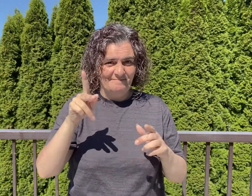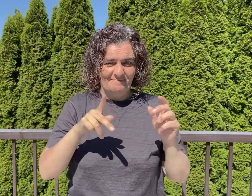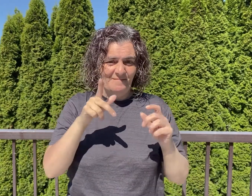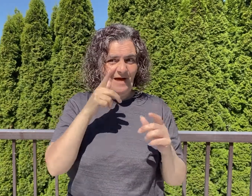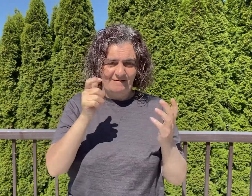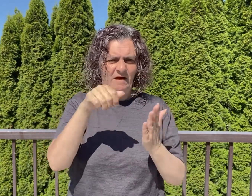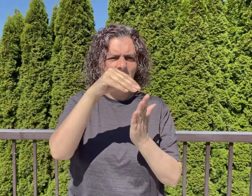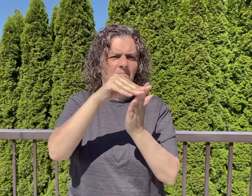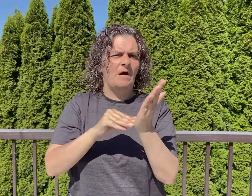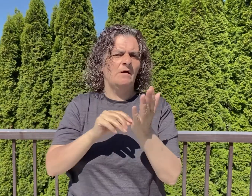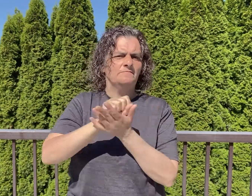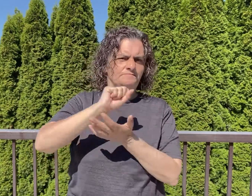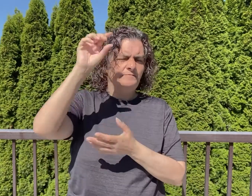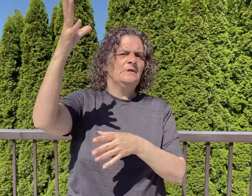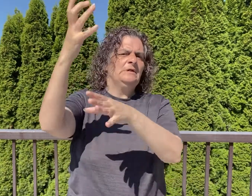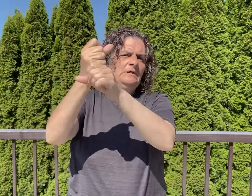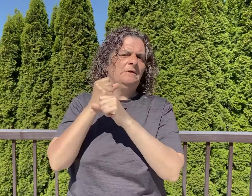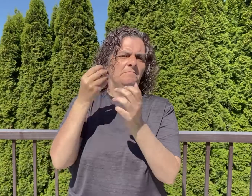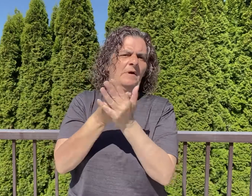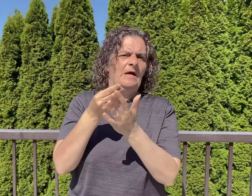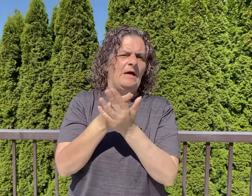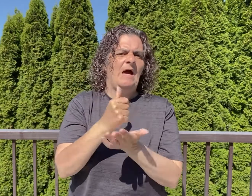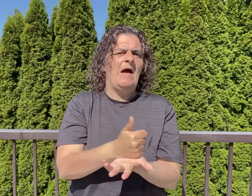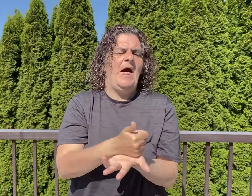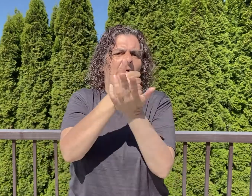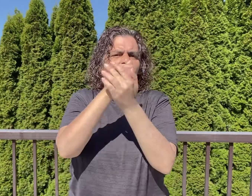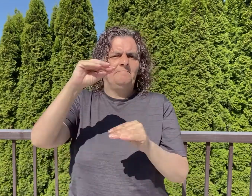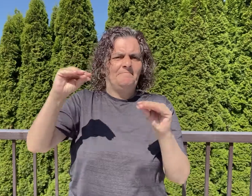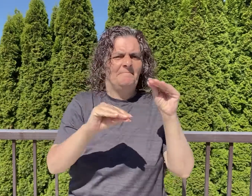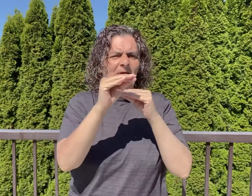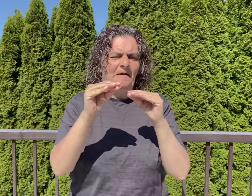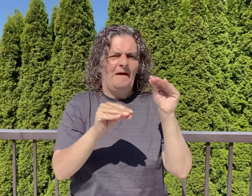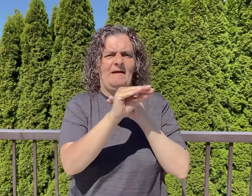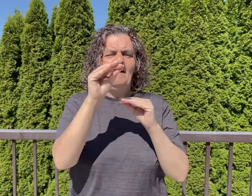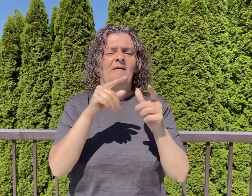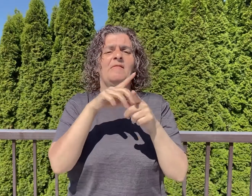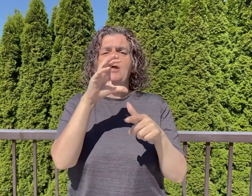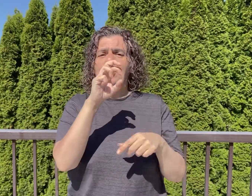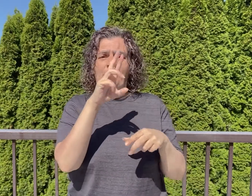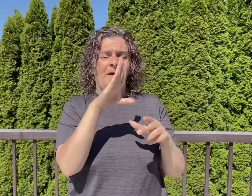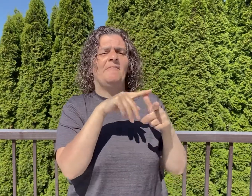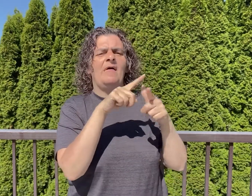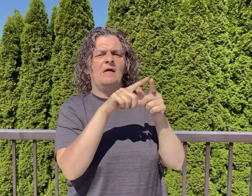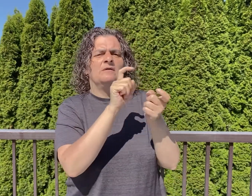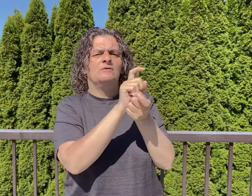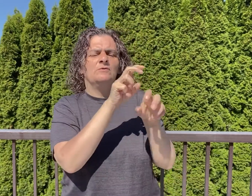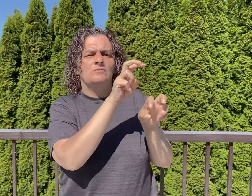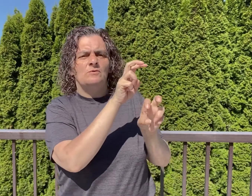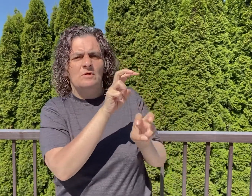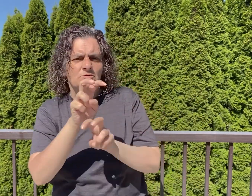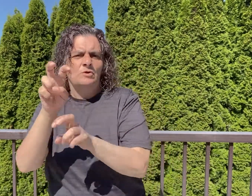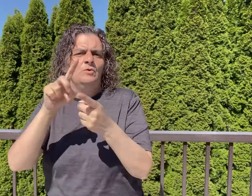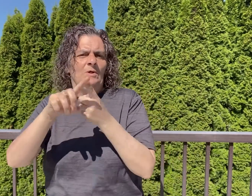People could fill out forms to apply for financial support from CERB and then later transit over